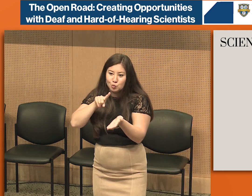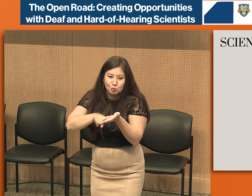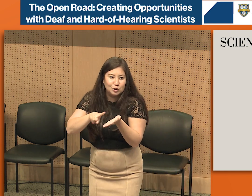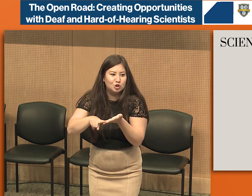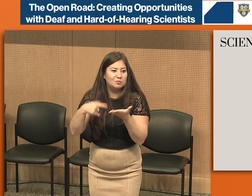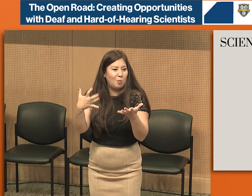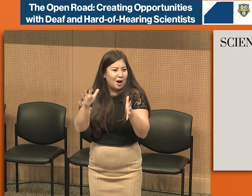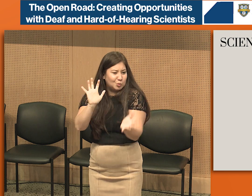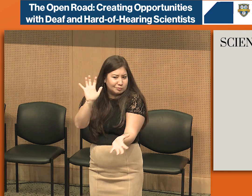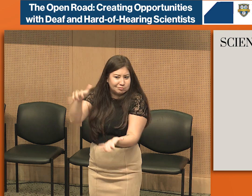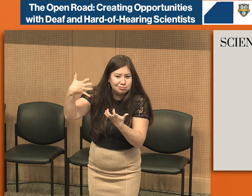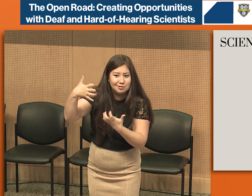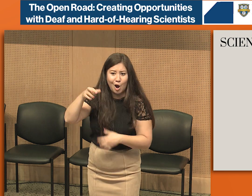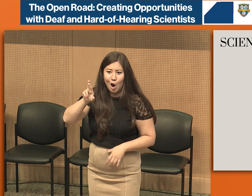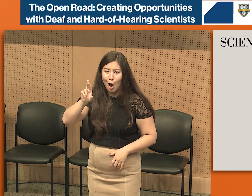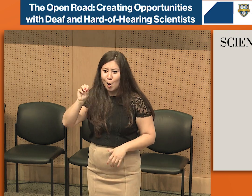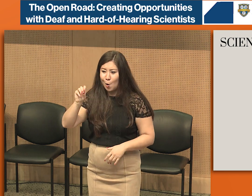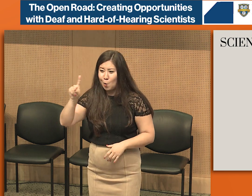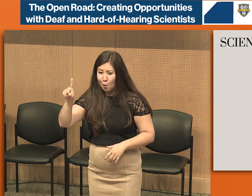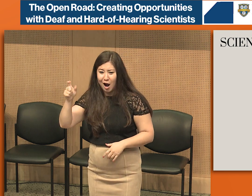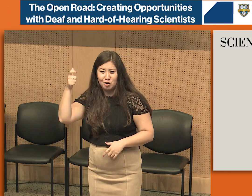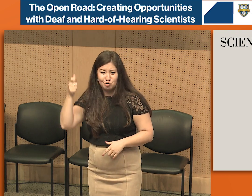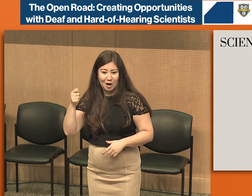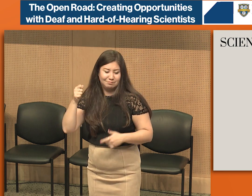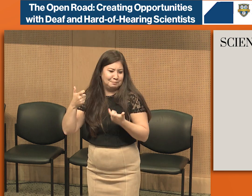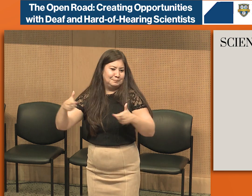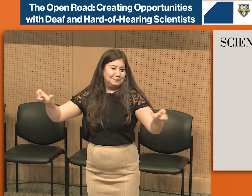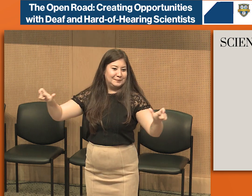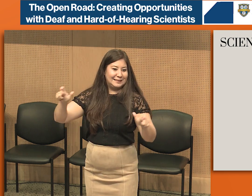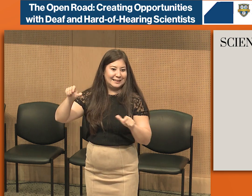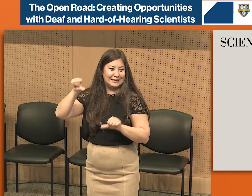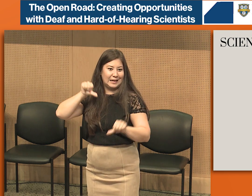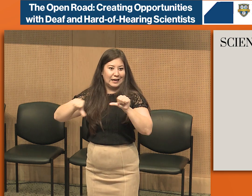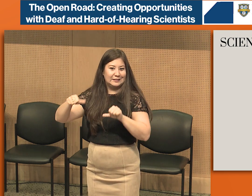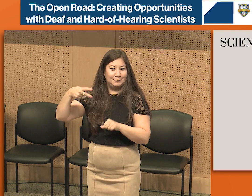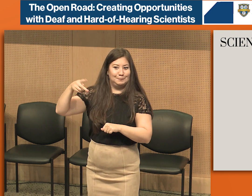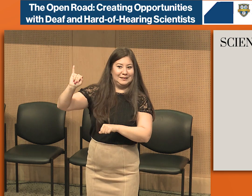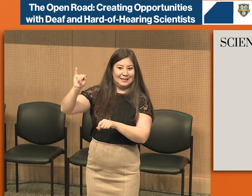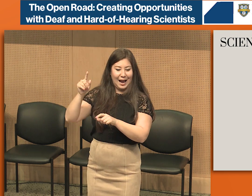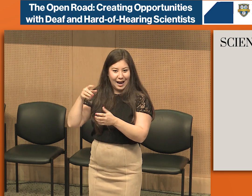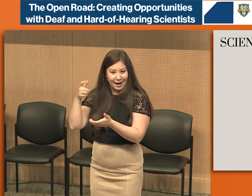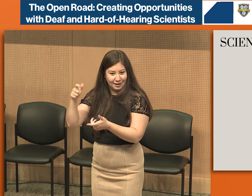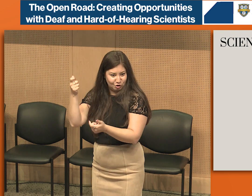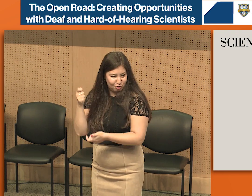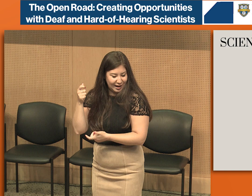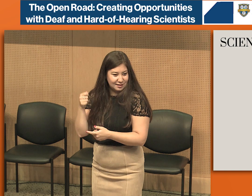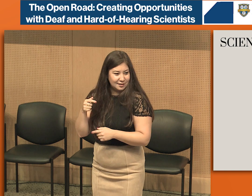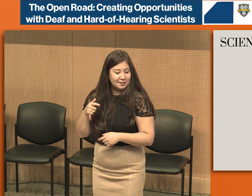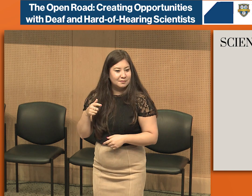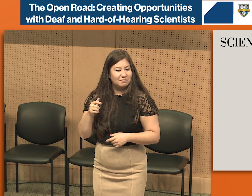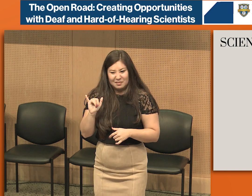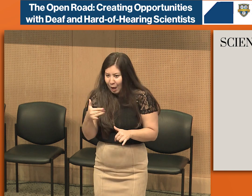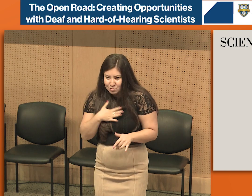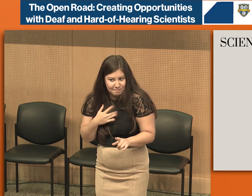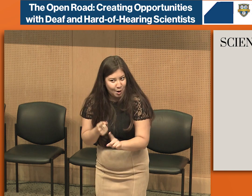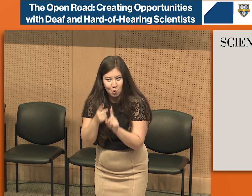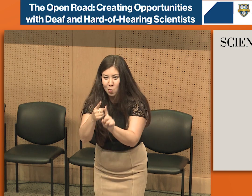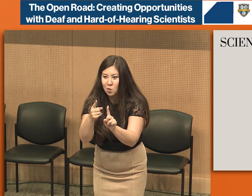I wanted to get millions in grants. I wanted to be a P.I. for research. That was initially my goal.